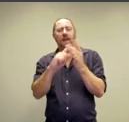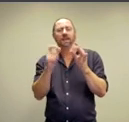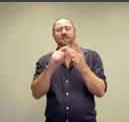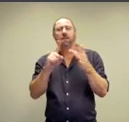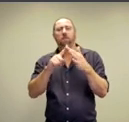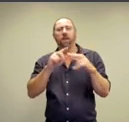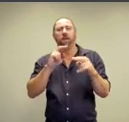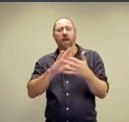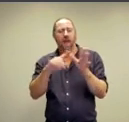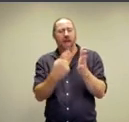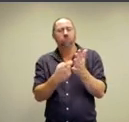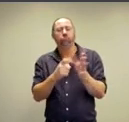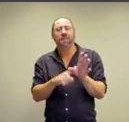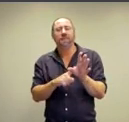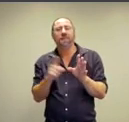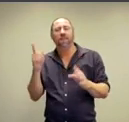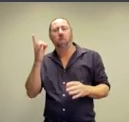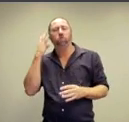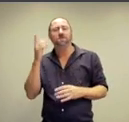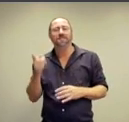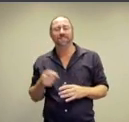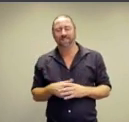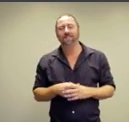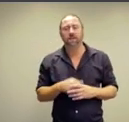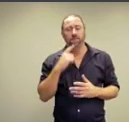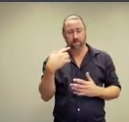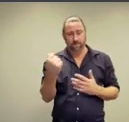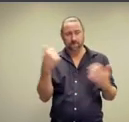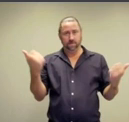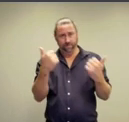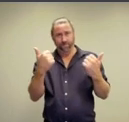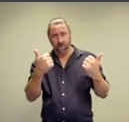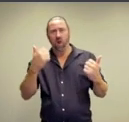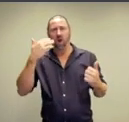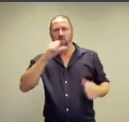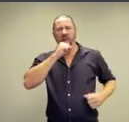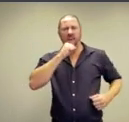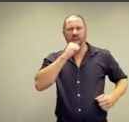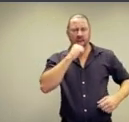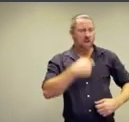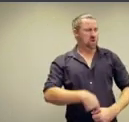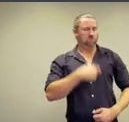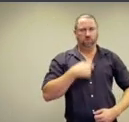from Blondie in leather jacket, just to reiterate with you that whilst there are a lot of